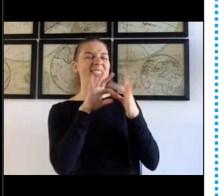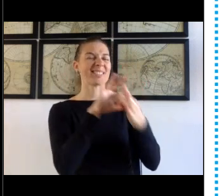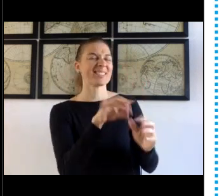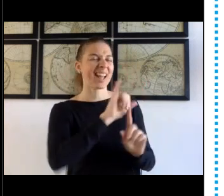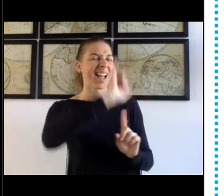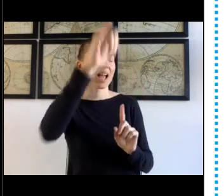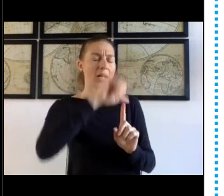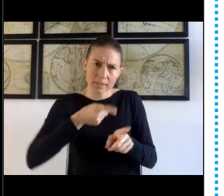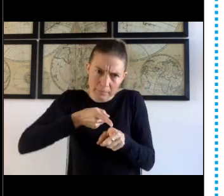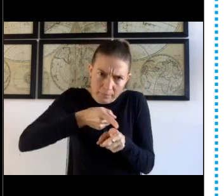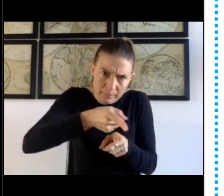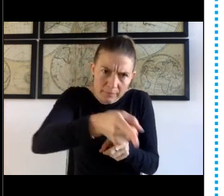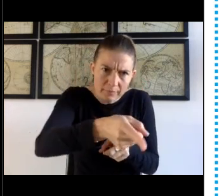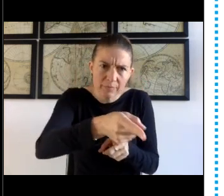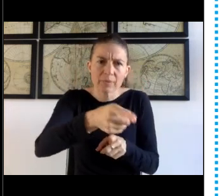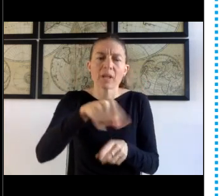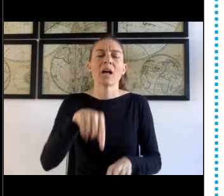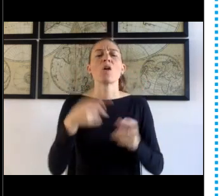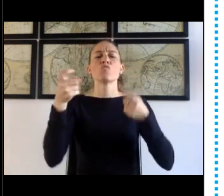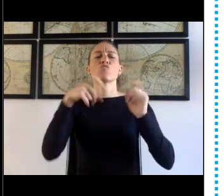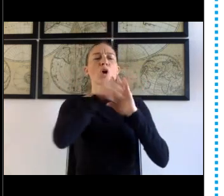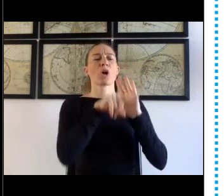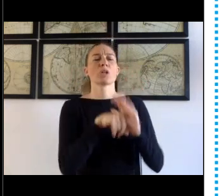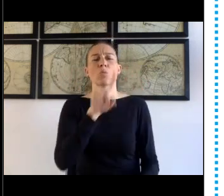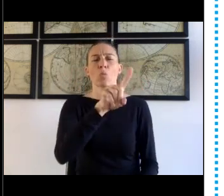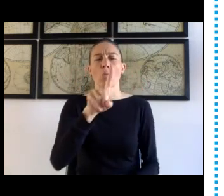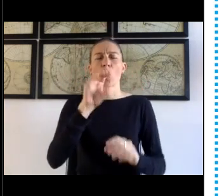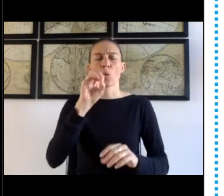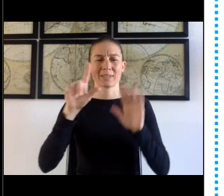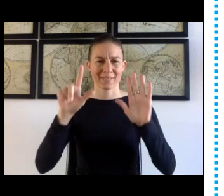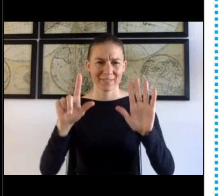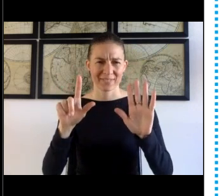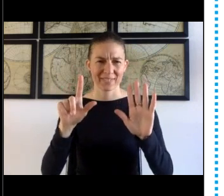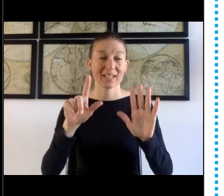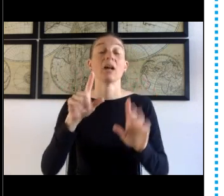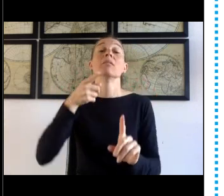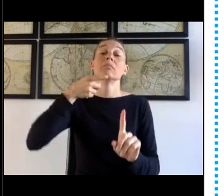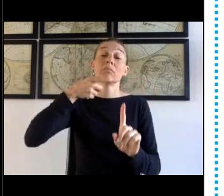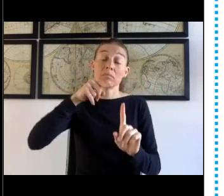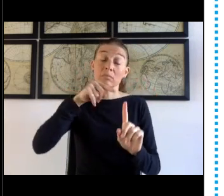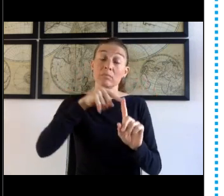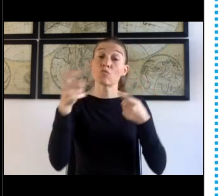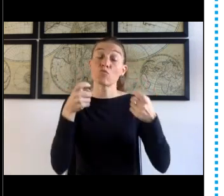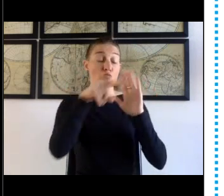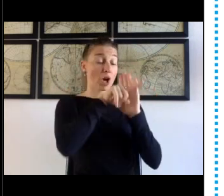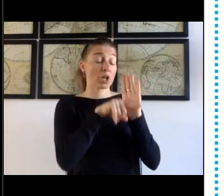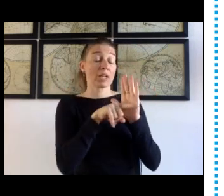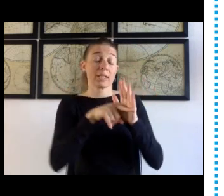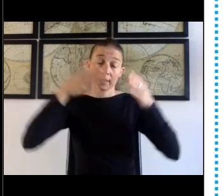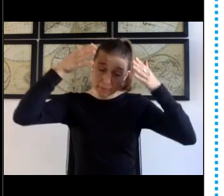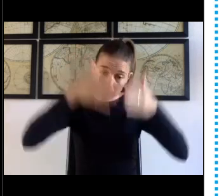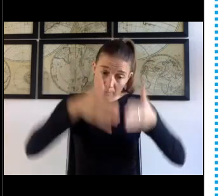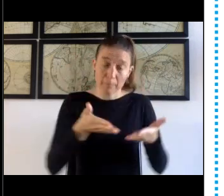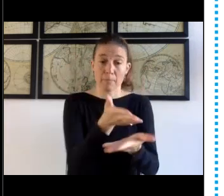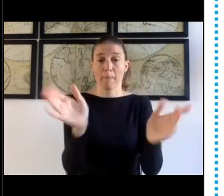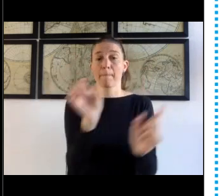It's the only specific regulation on the rights of disabled persons, persons with reduced mobility that we have in transport.